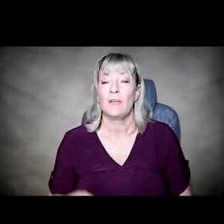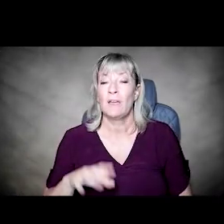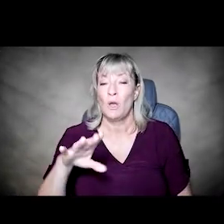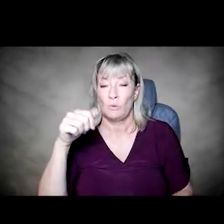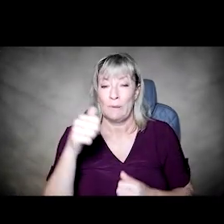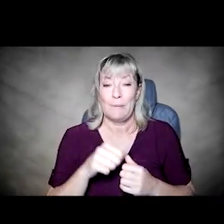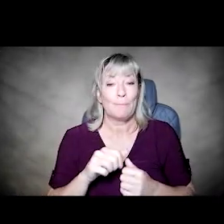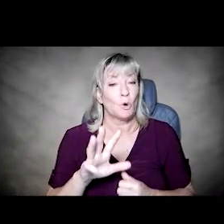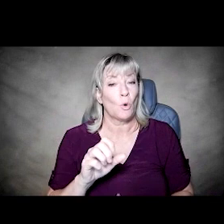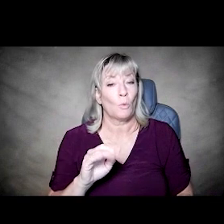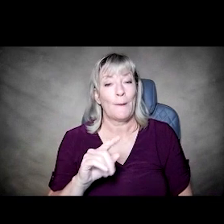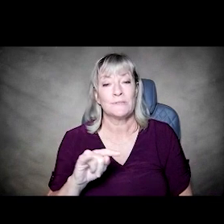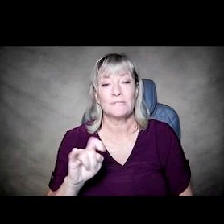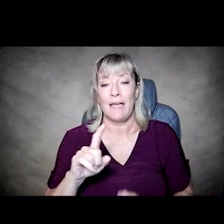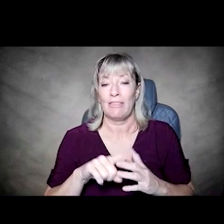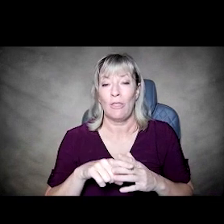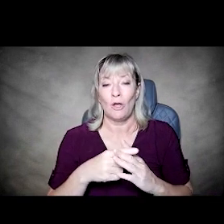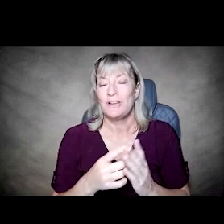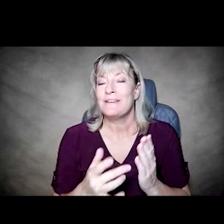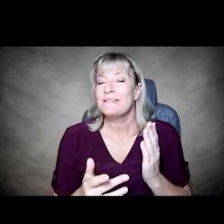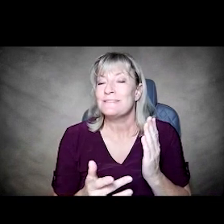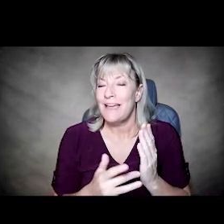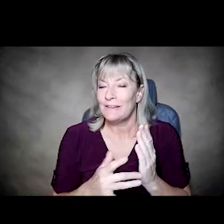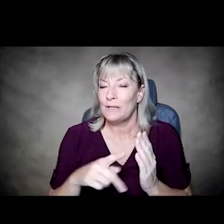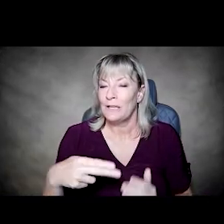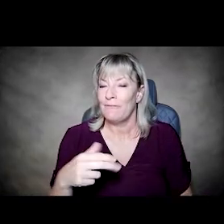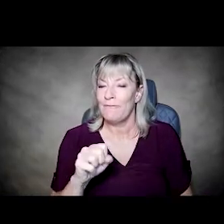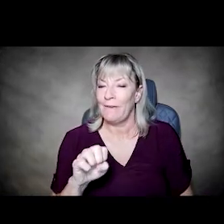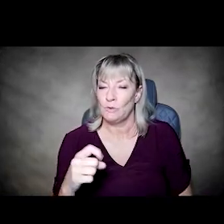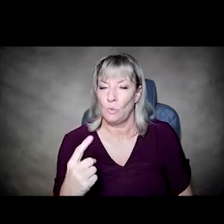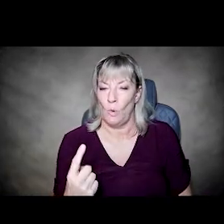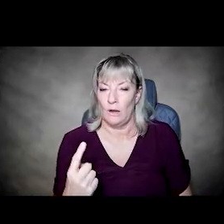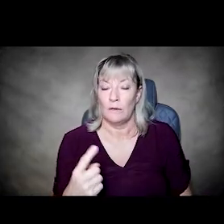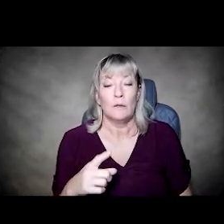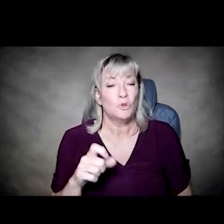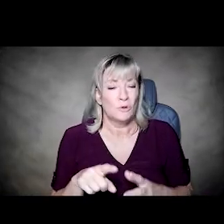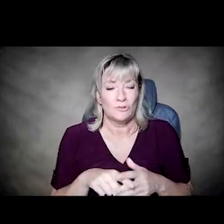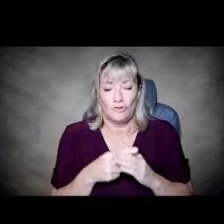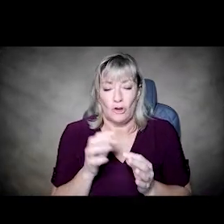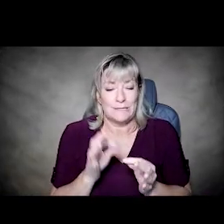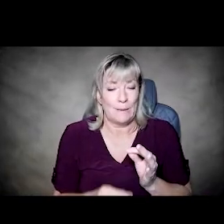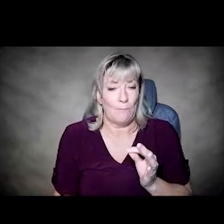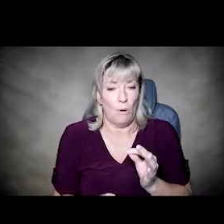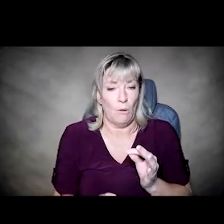Remember that your website launch is technically “Phase I” – you can start simple and refine/expand